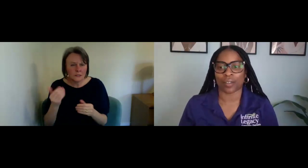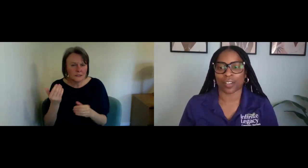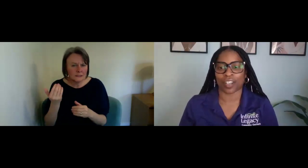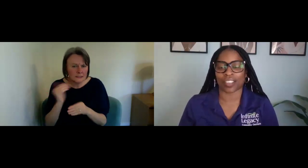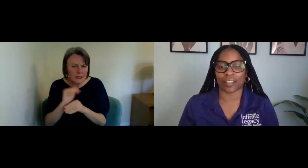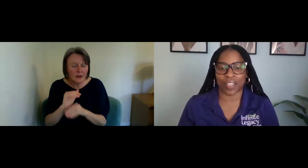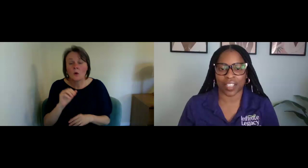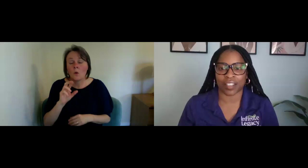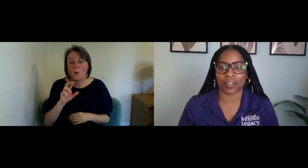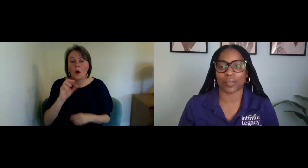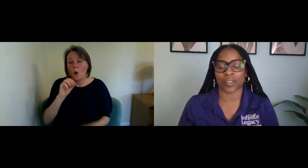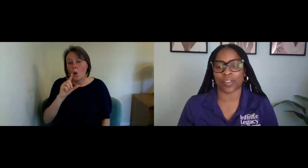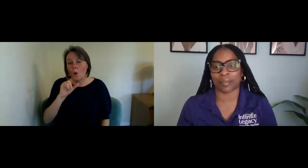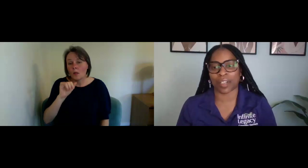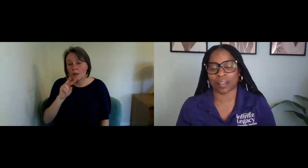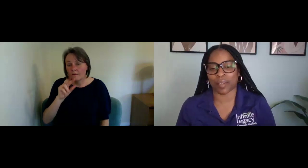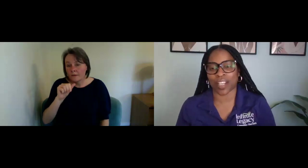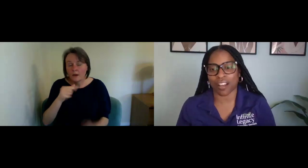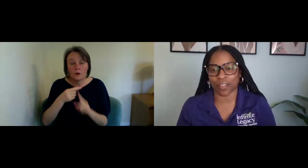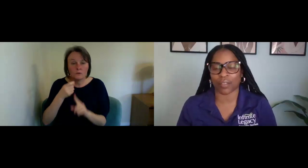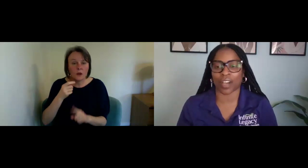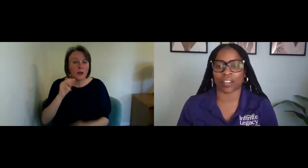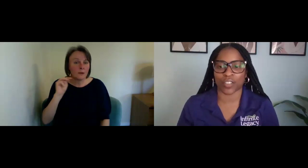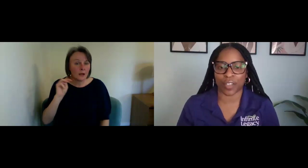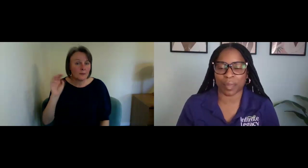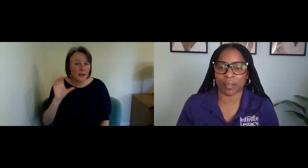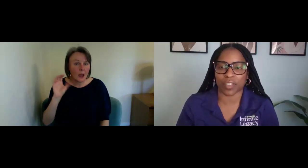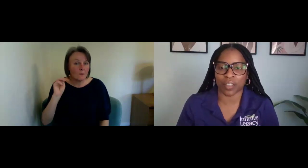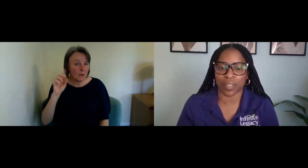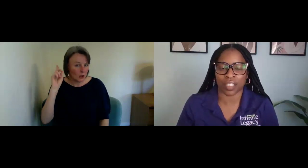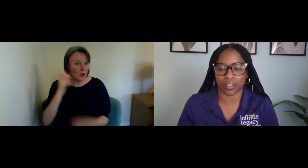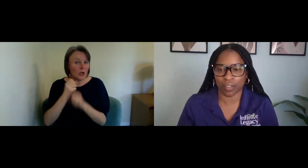Or Olivia, who is from Montgomery County who got her transplant when she was a little